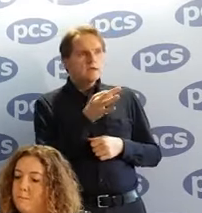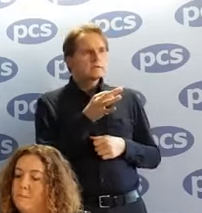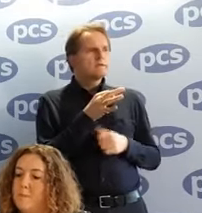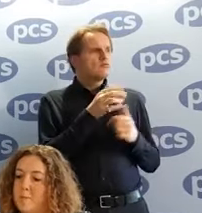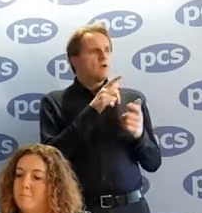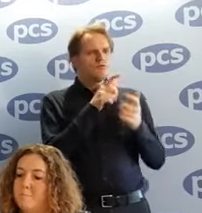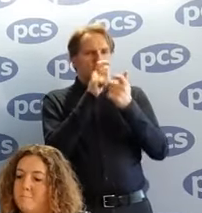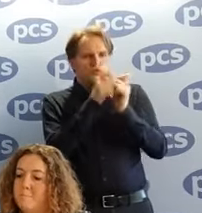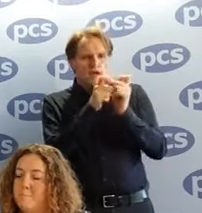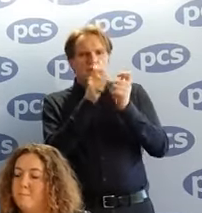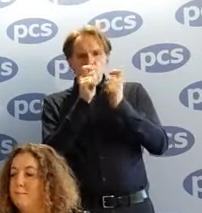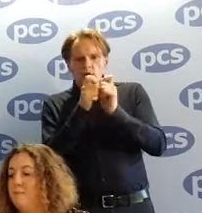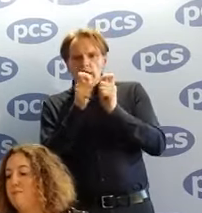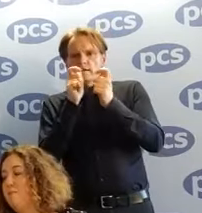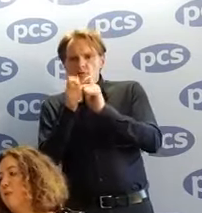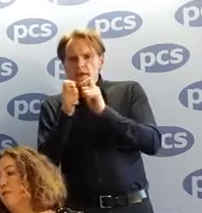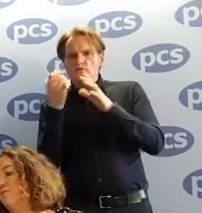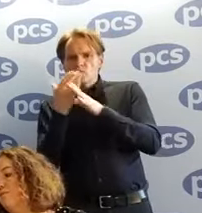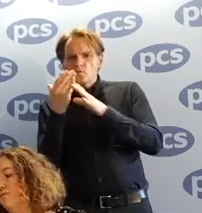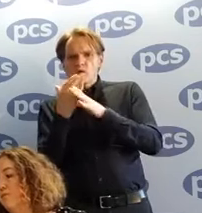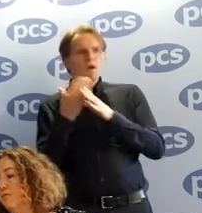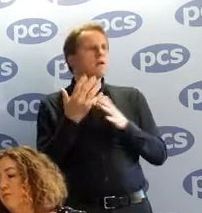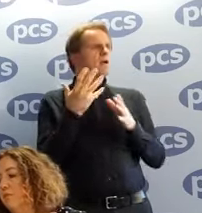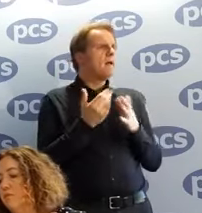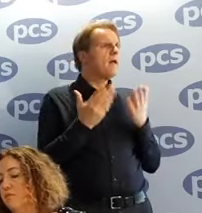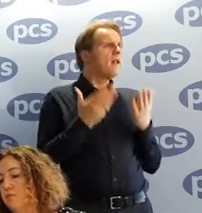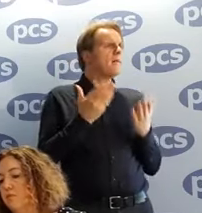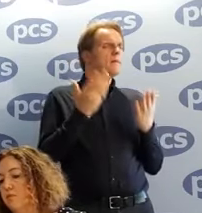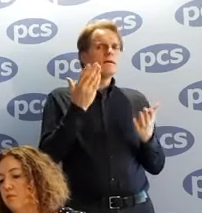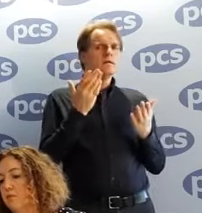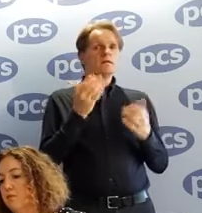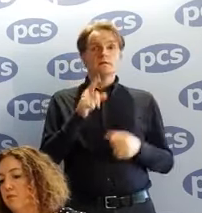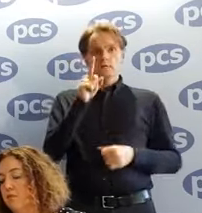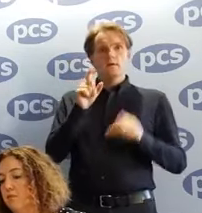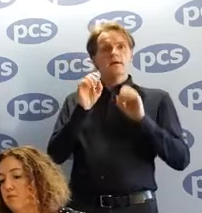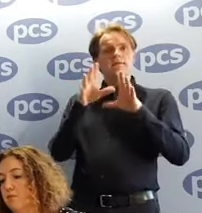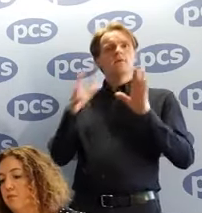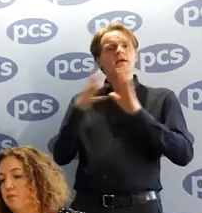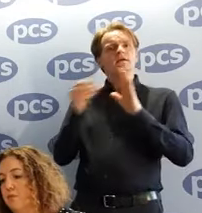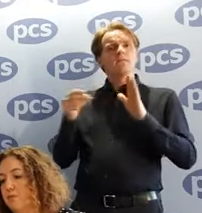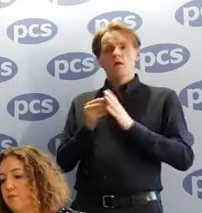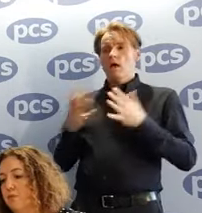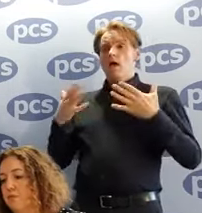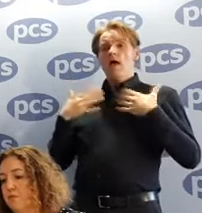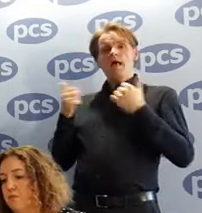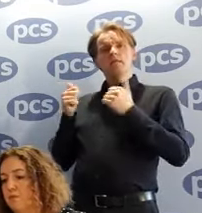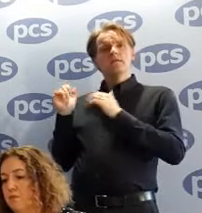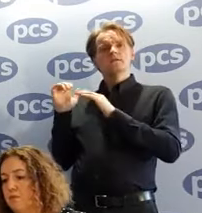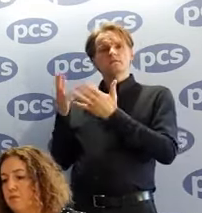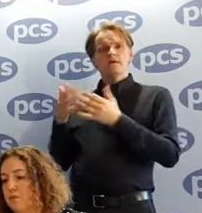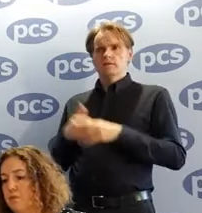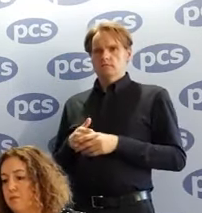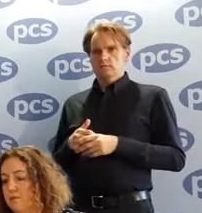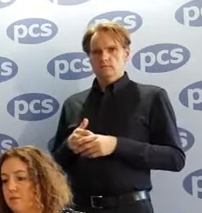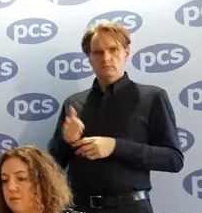Other parts of the public sector at the moment are having pay rises - in the health service - that are funded and that's why our campaign is for more money